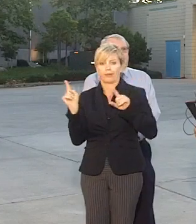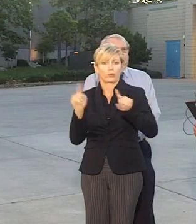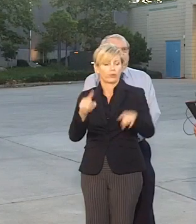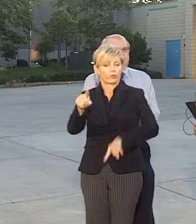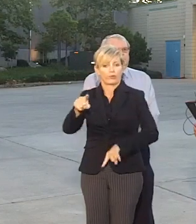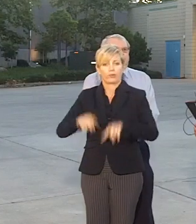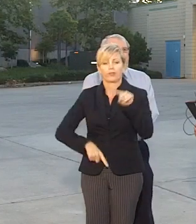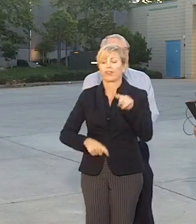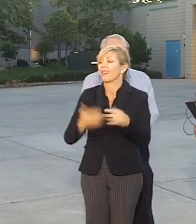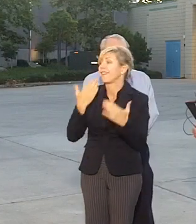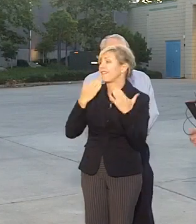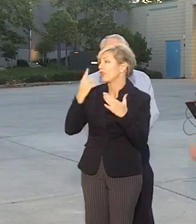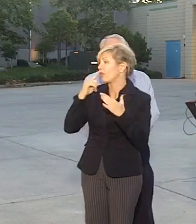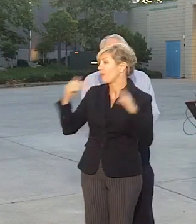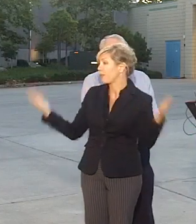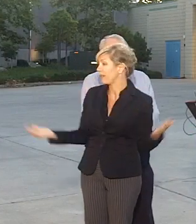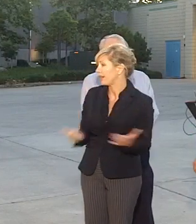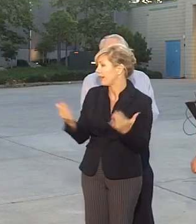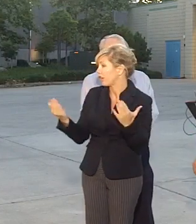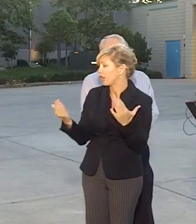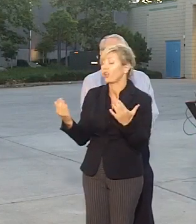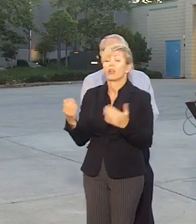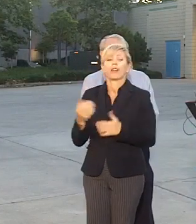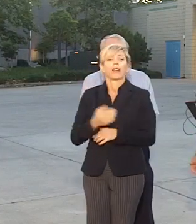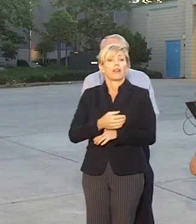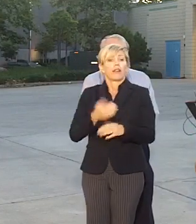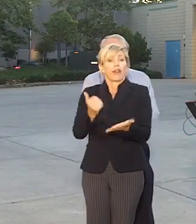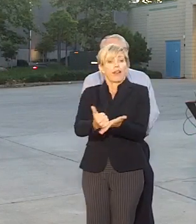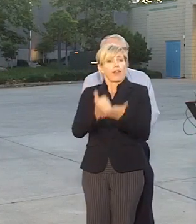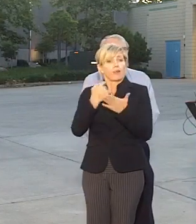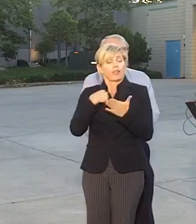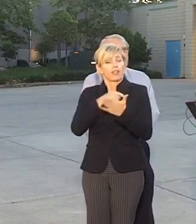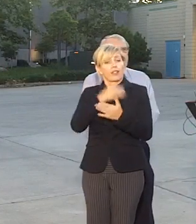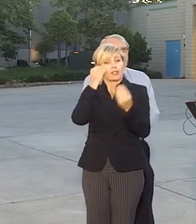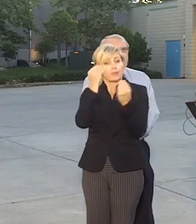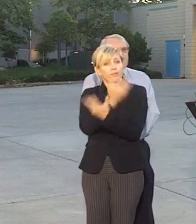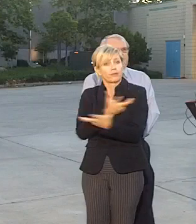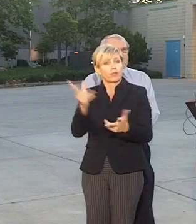us get the word out to the public and again like Mike touched on extremely proud of the citizens of